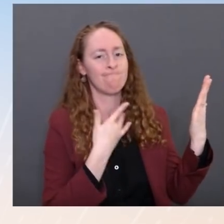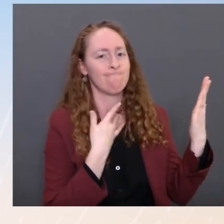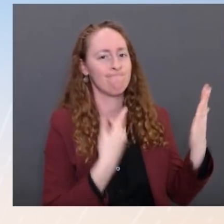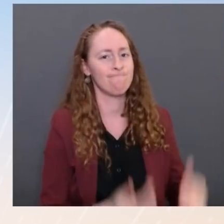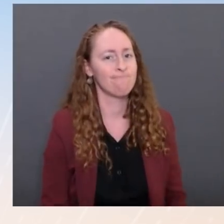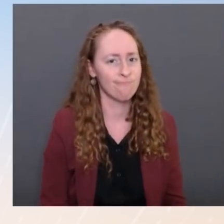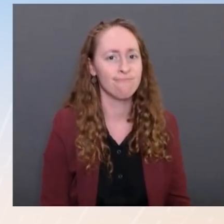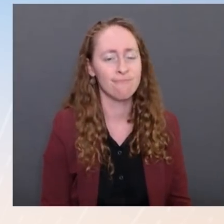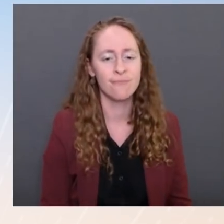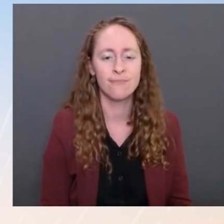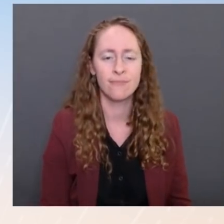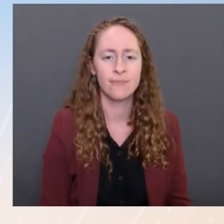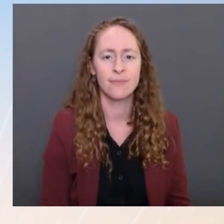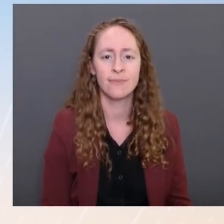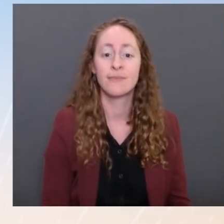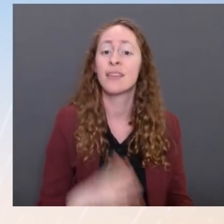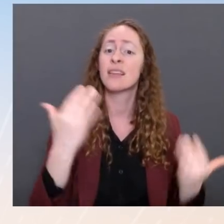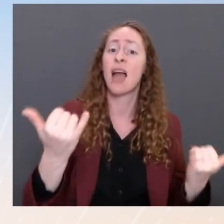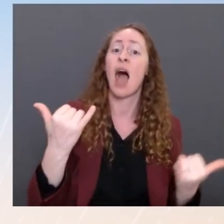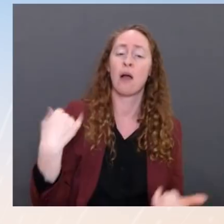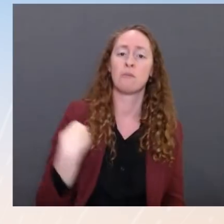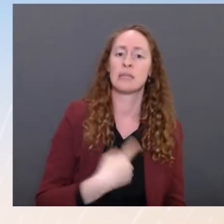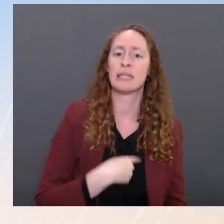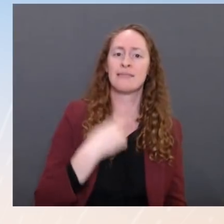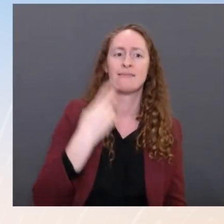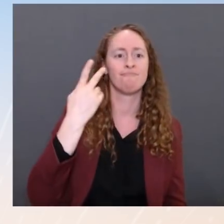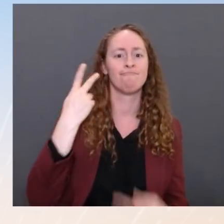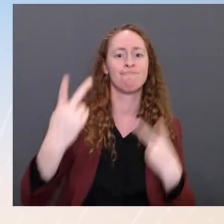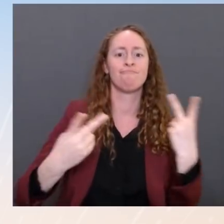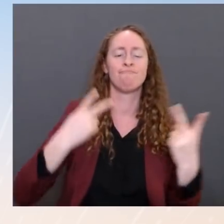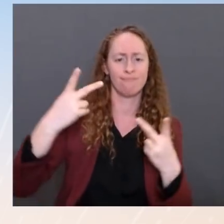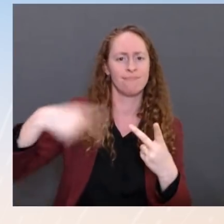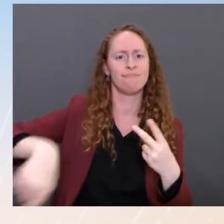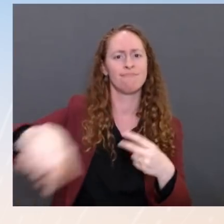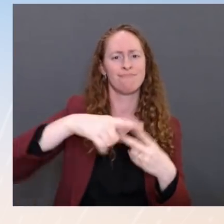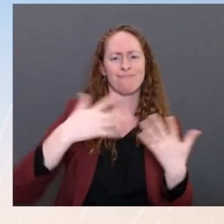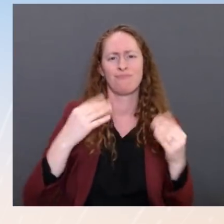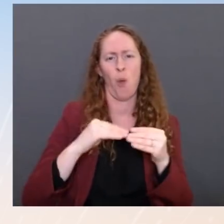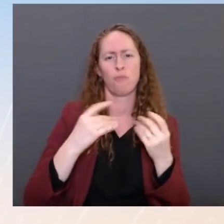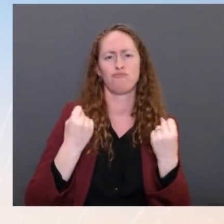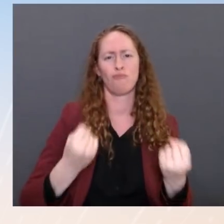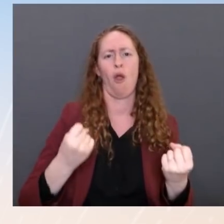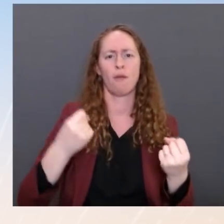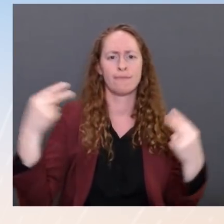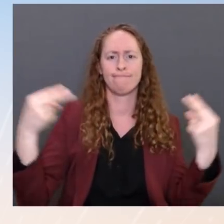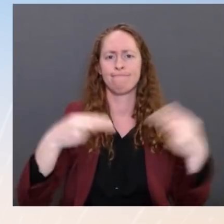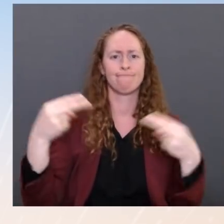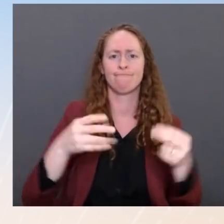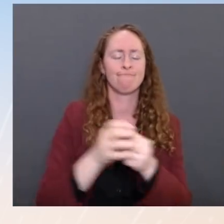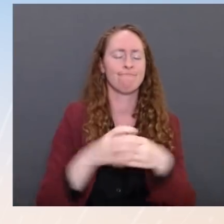Go ahead. The Press: Thanks, Jen. One on the COVID Summit, and then, if I can, a follow-up -- Ms. Psaki: Sure. The Press: -- to what Tam was asking about the DPA.